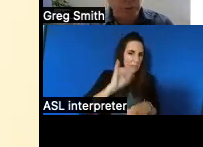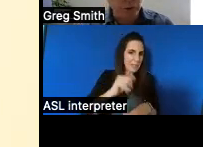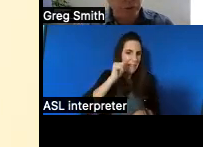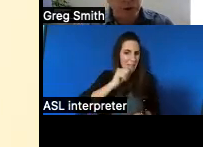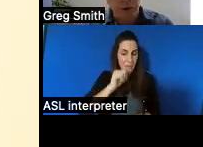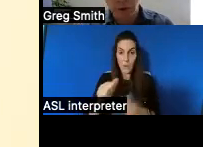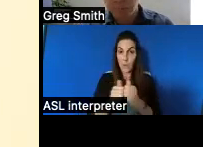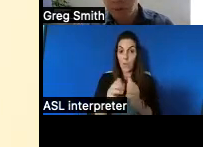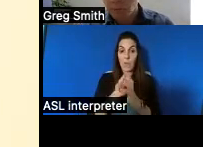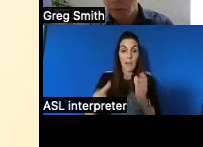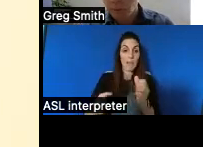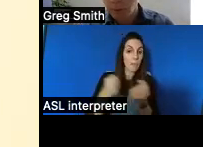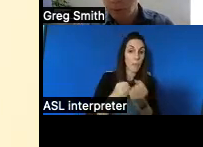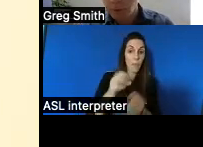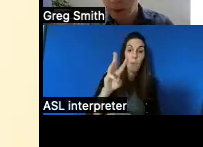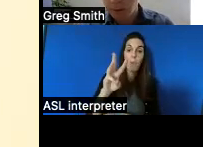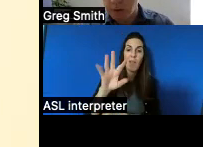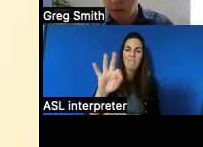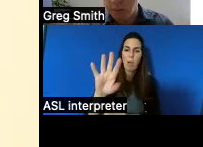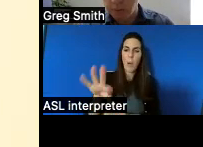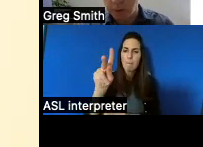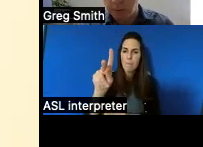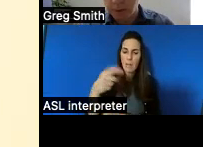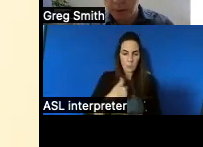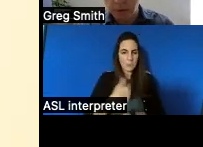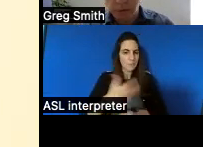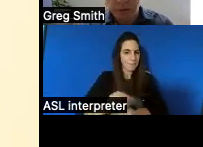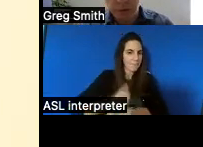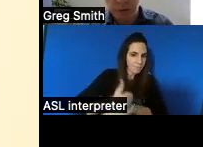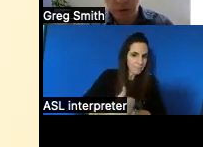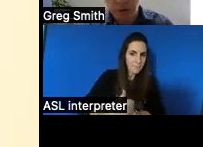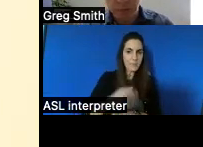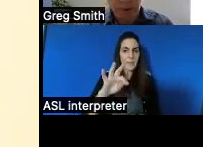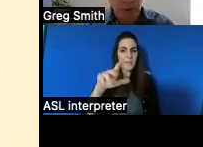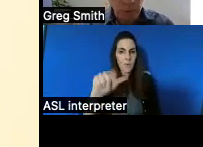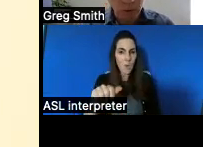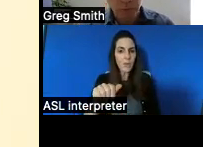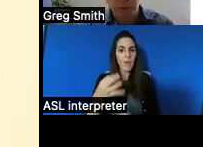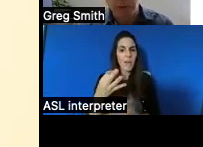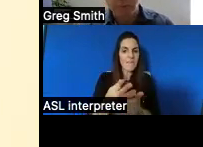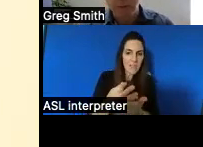Wells Fargo we were able to establish the Florida financial literacy initiative grants program that